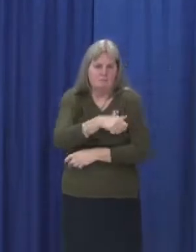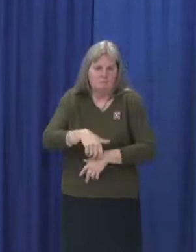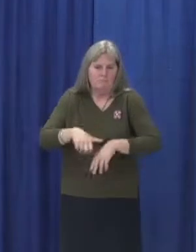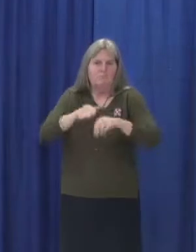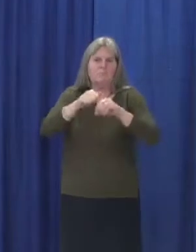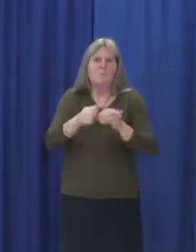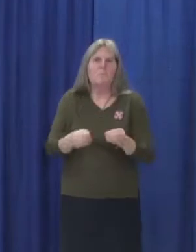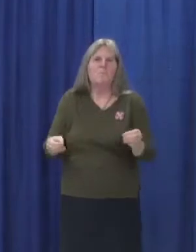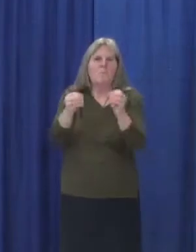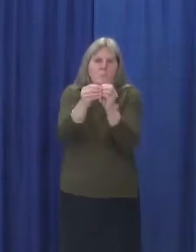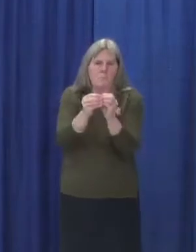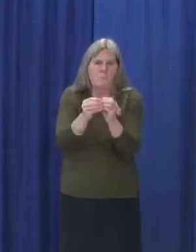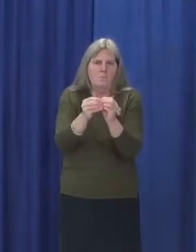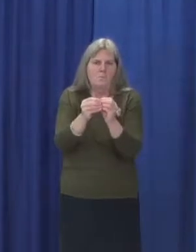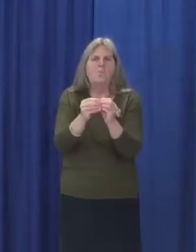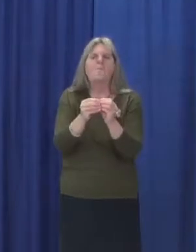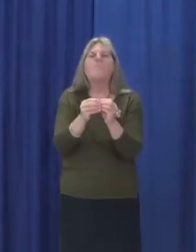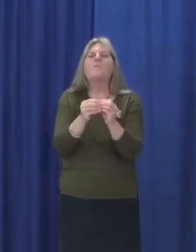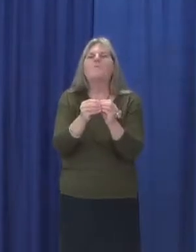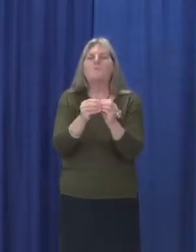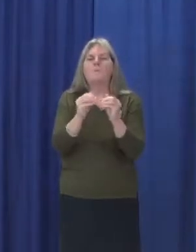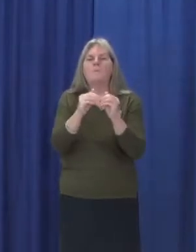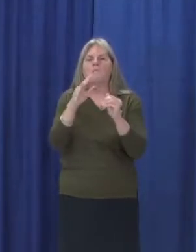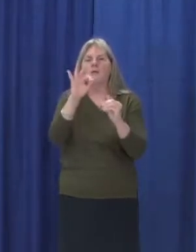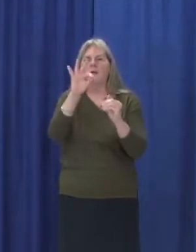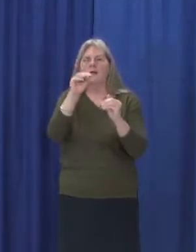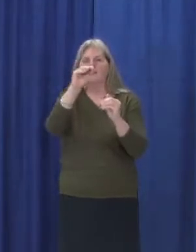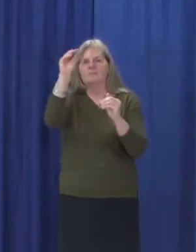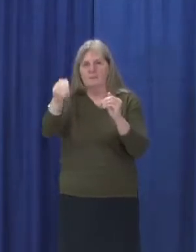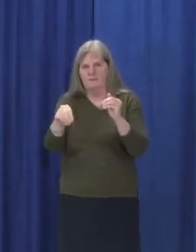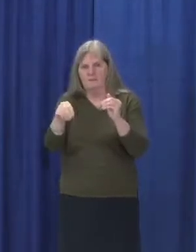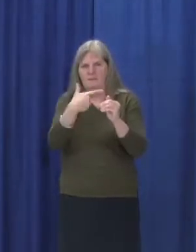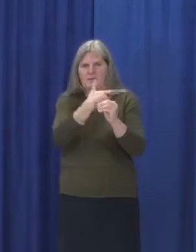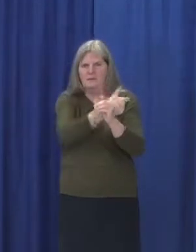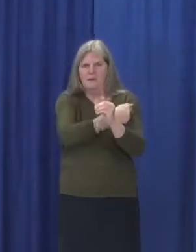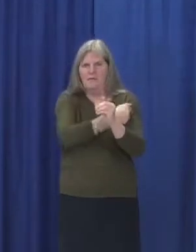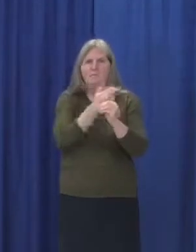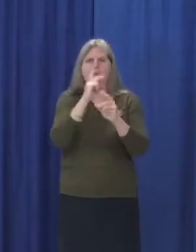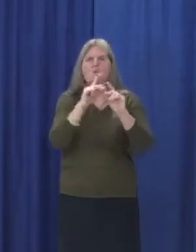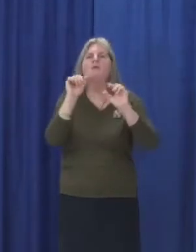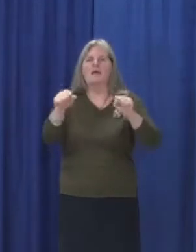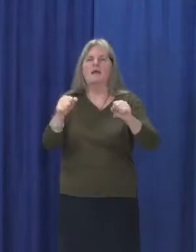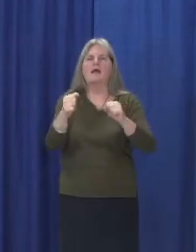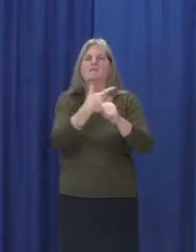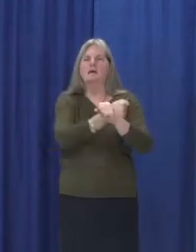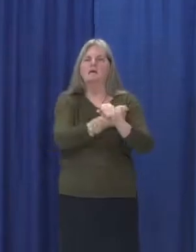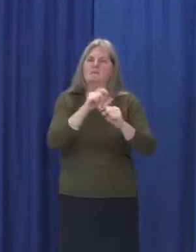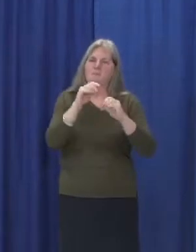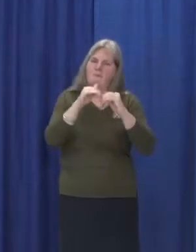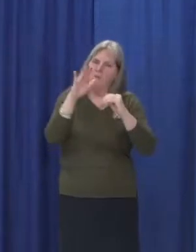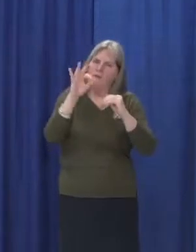vaccination optic of at least 90 percent of eligible populations.